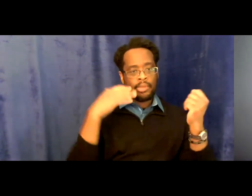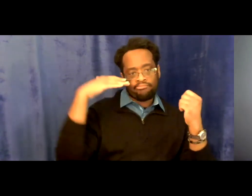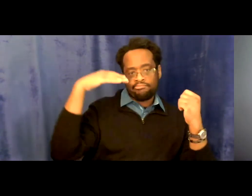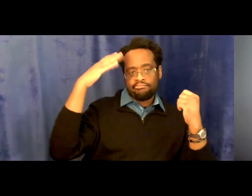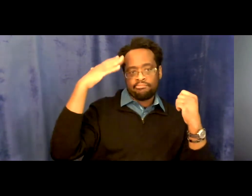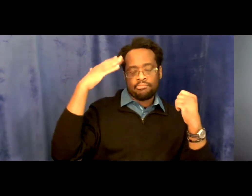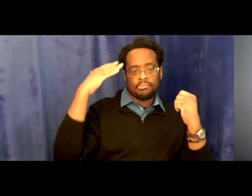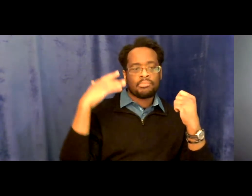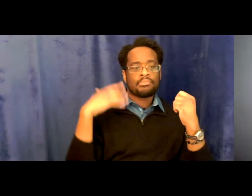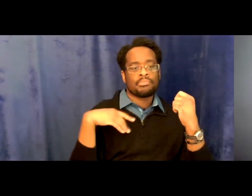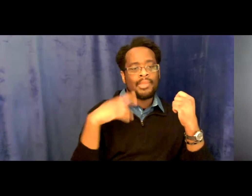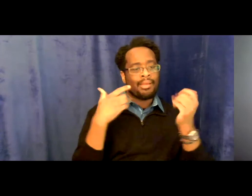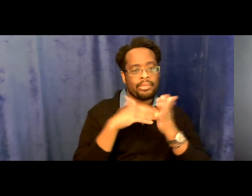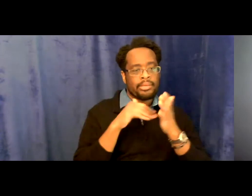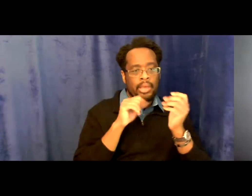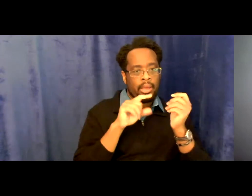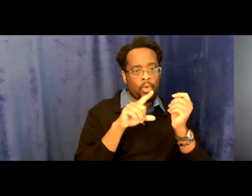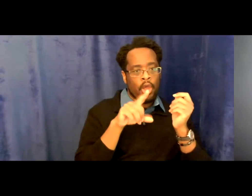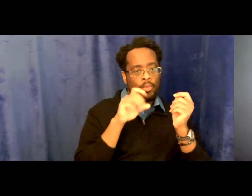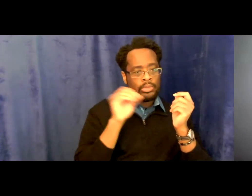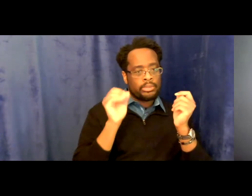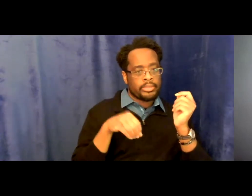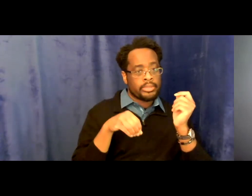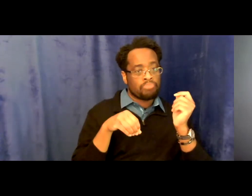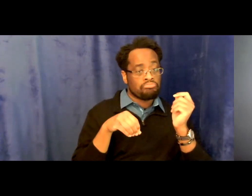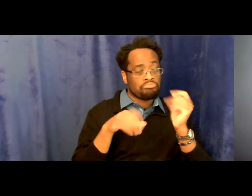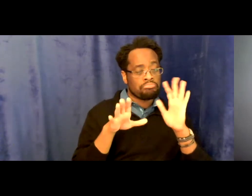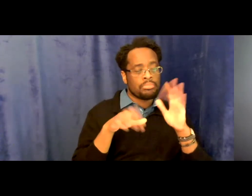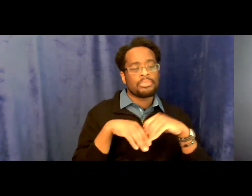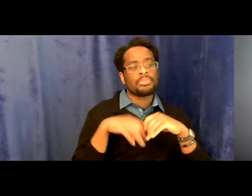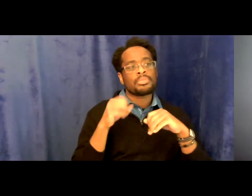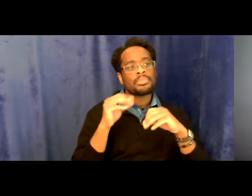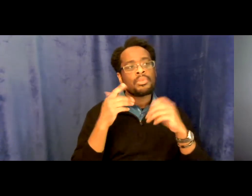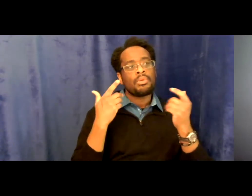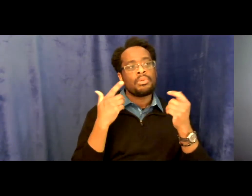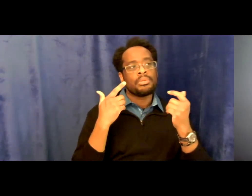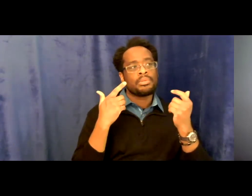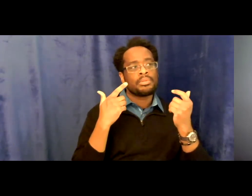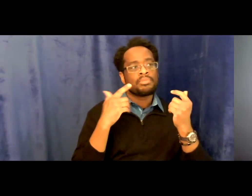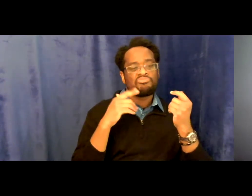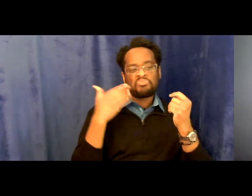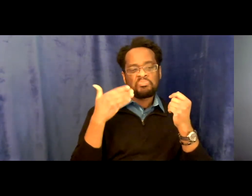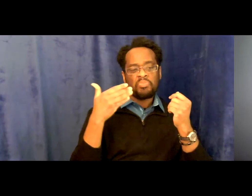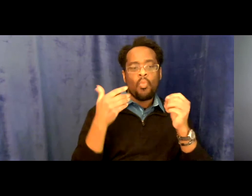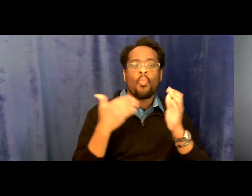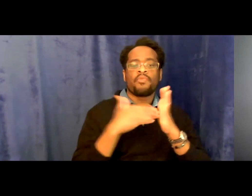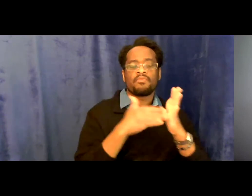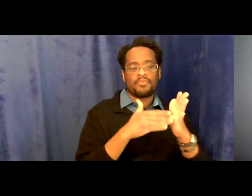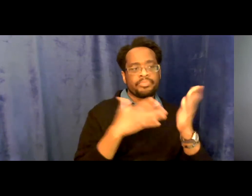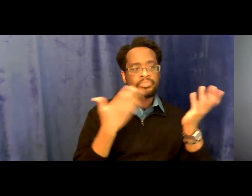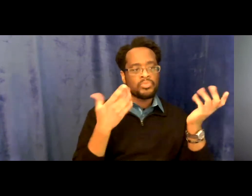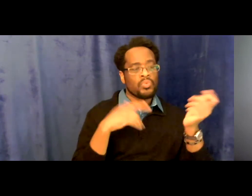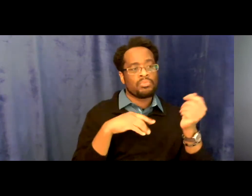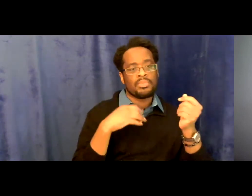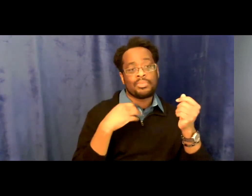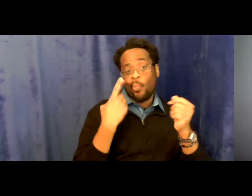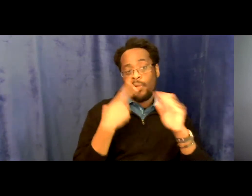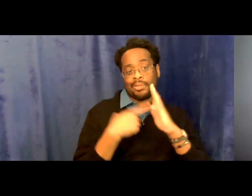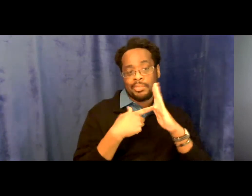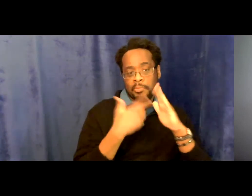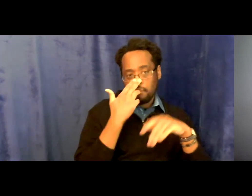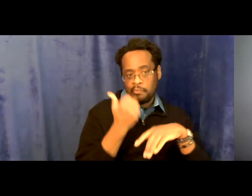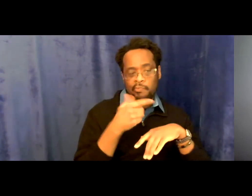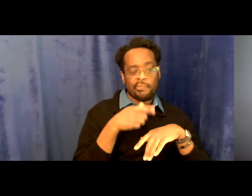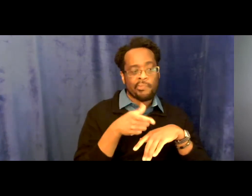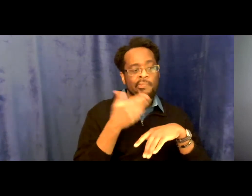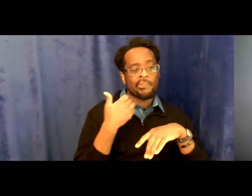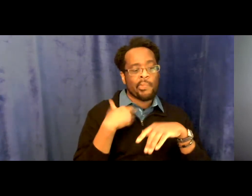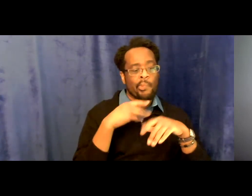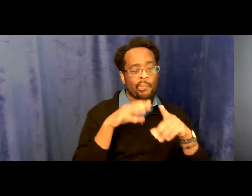and black deaf people use those signs higher maybe not 100 but they do often you may see for example